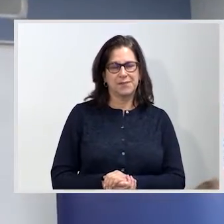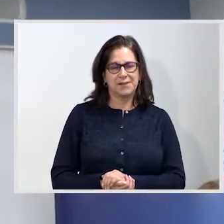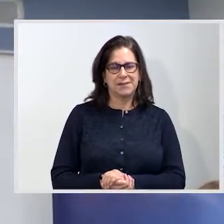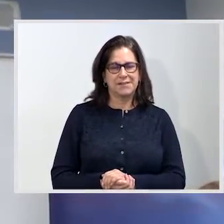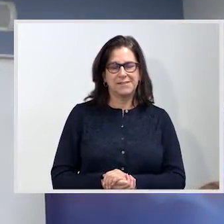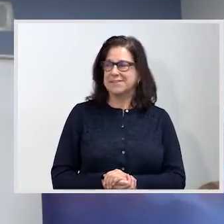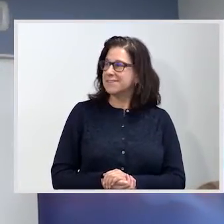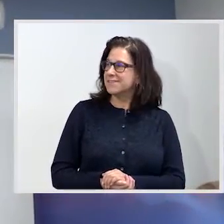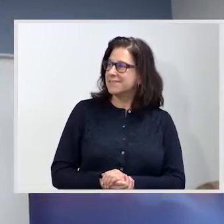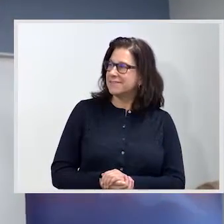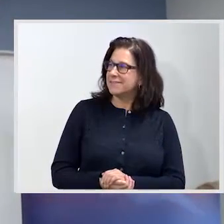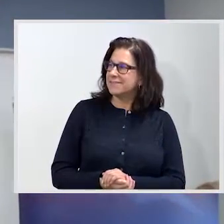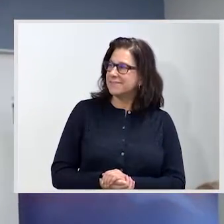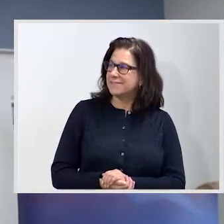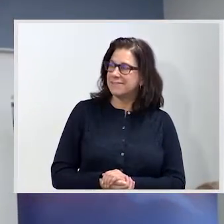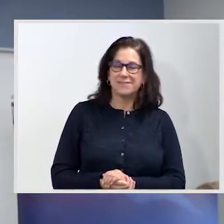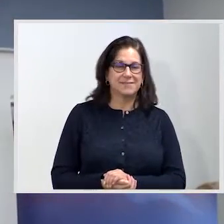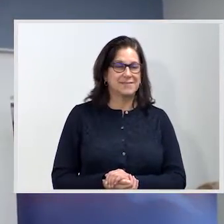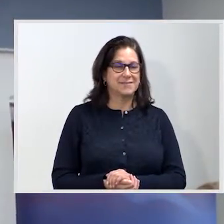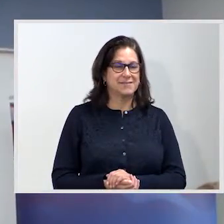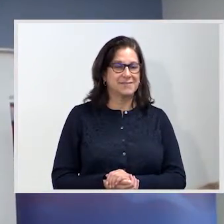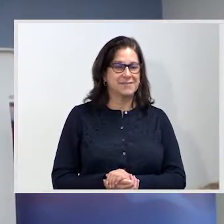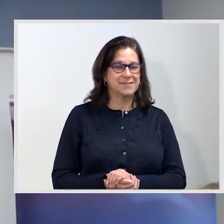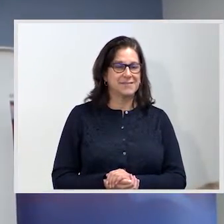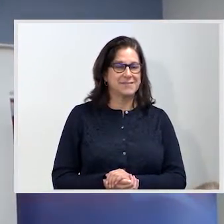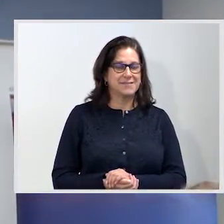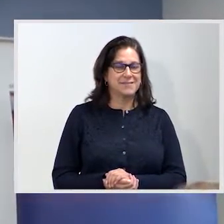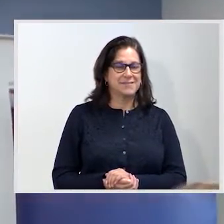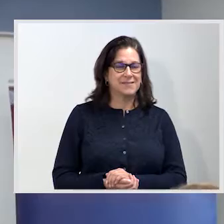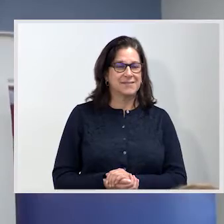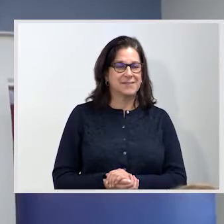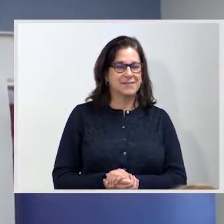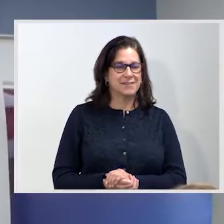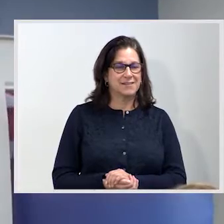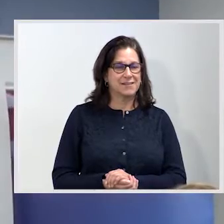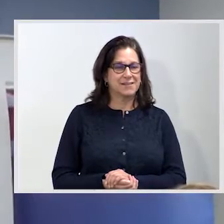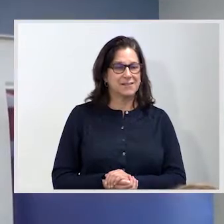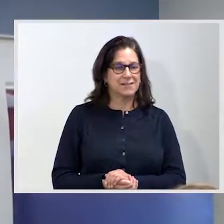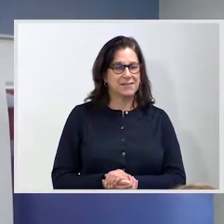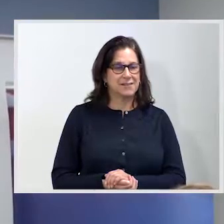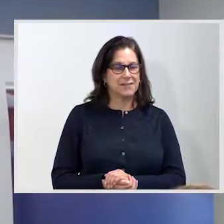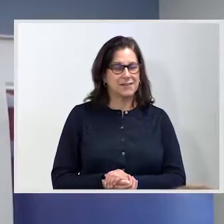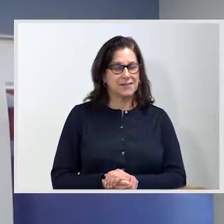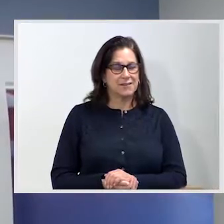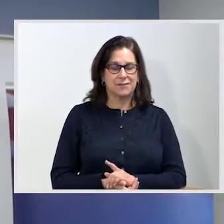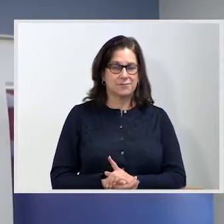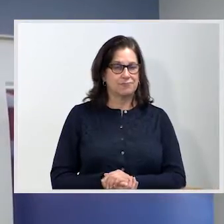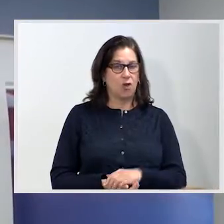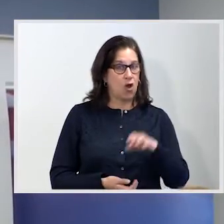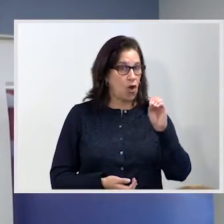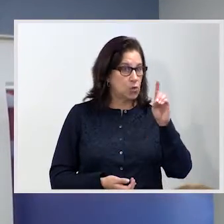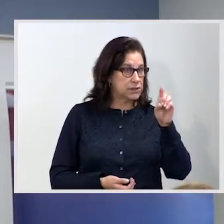AND, YOU KNOW, I WOULD SAY THAT ALL OF THESE CLUSTERS ARE VERY IMPORTANT. I THINK YOU NEED TO CONTINUE TO BE VERY THOUGHTFUL ABOUT HOW YOU